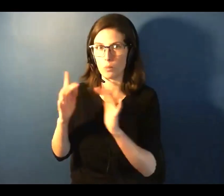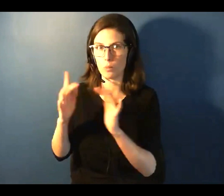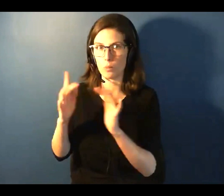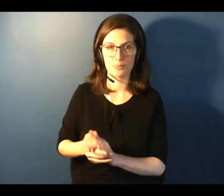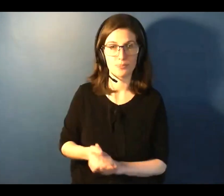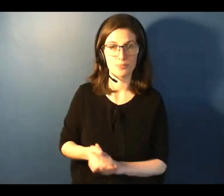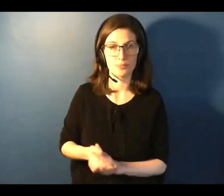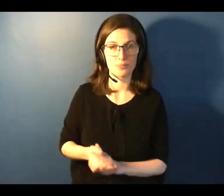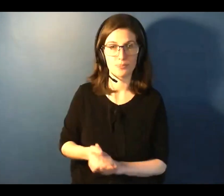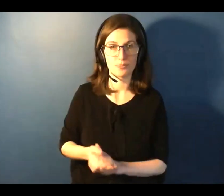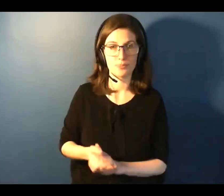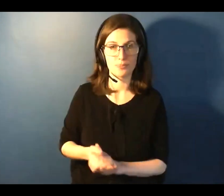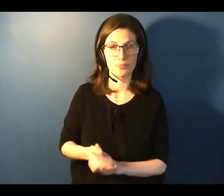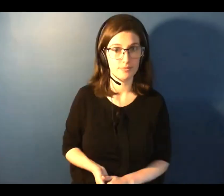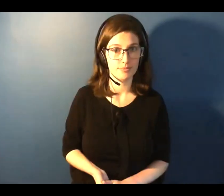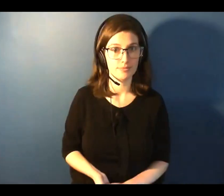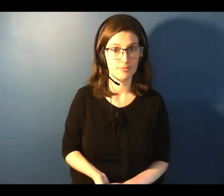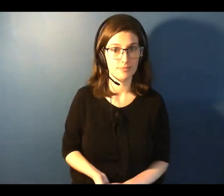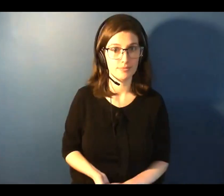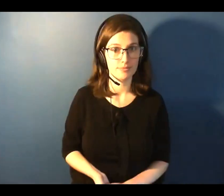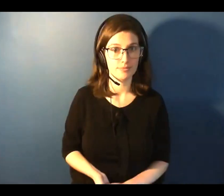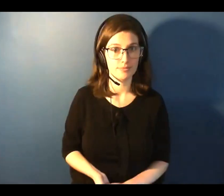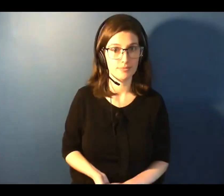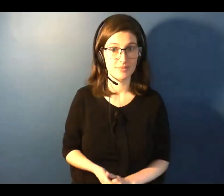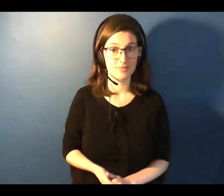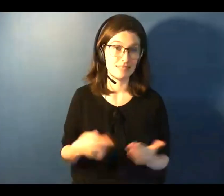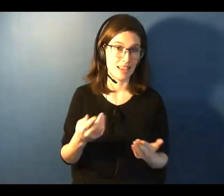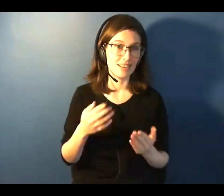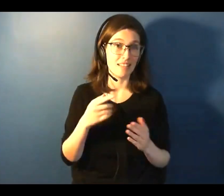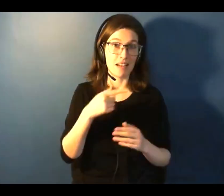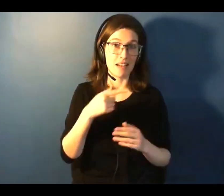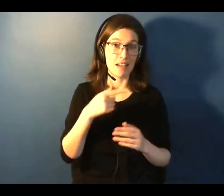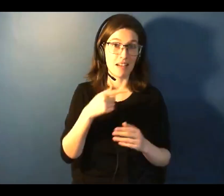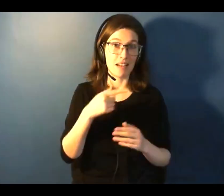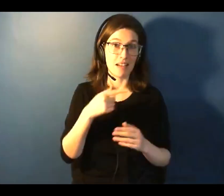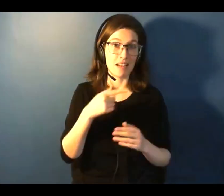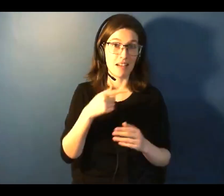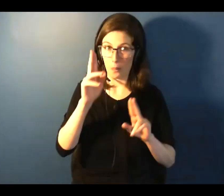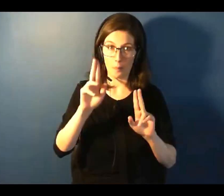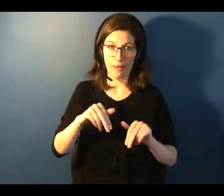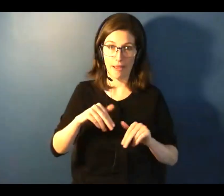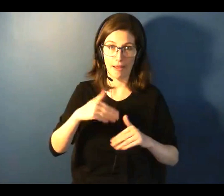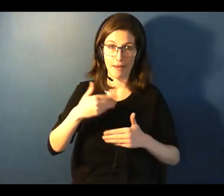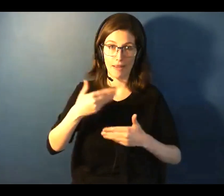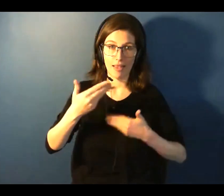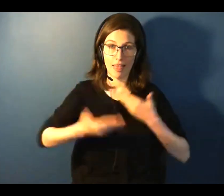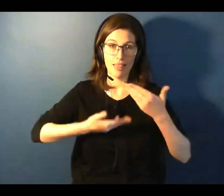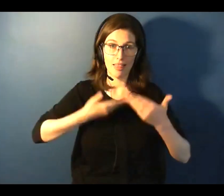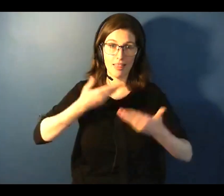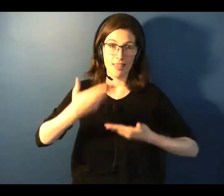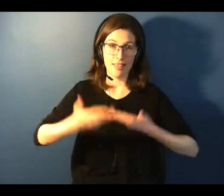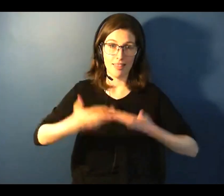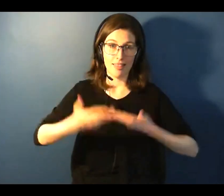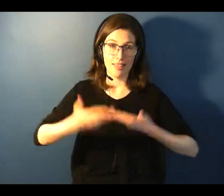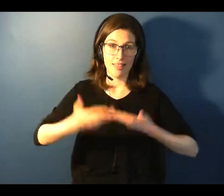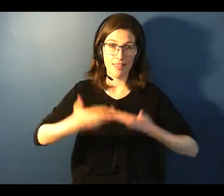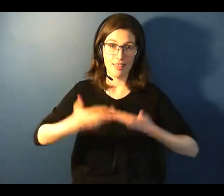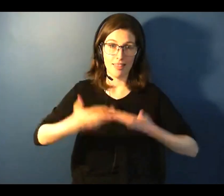Kate: Well, I know we could stay here for much longer and talk so much more about the just the wonderful